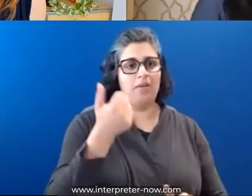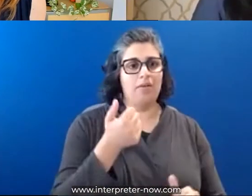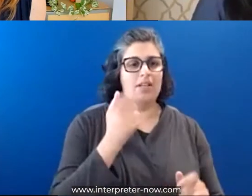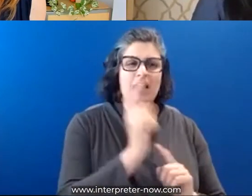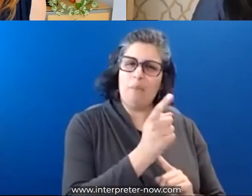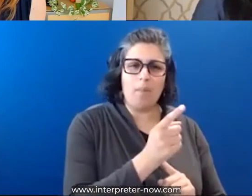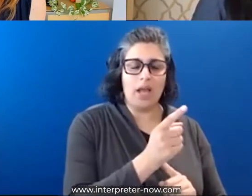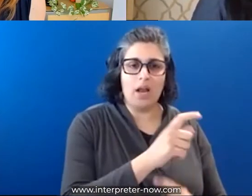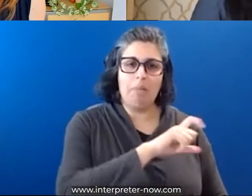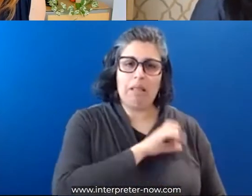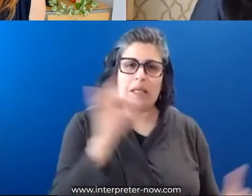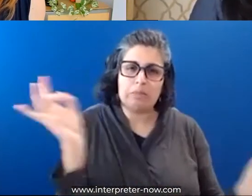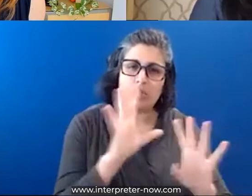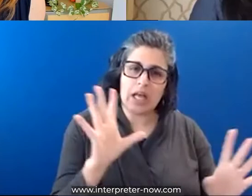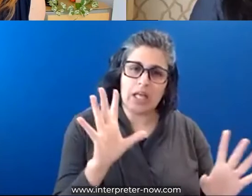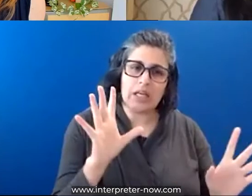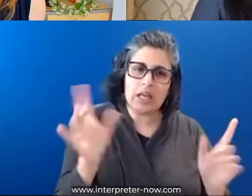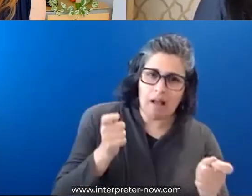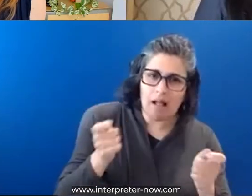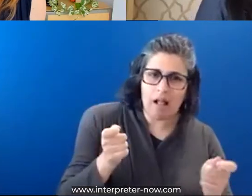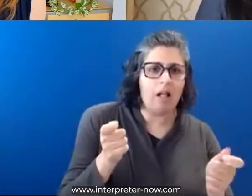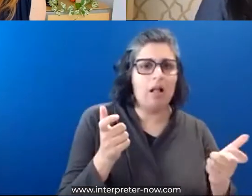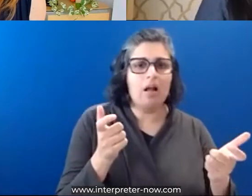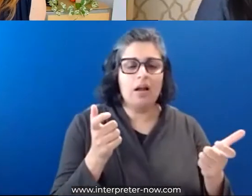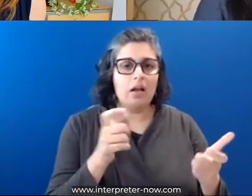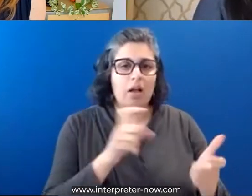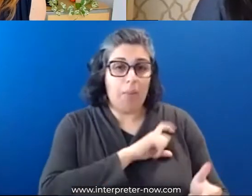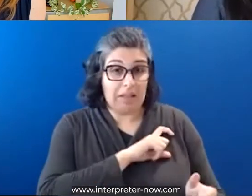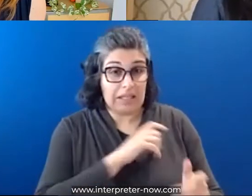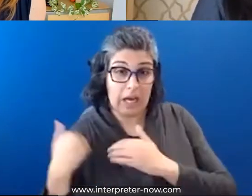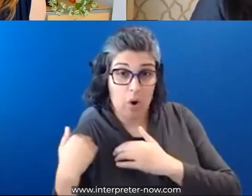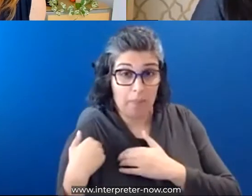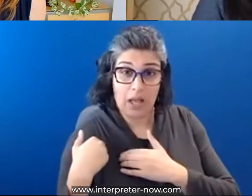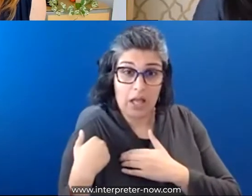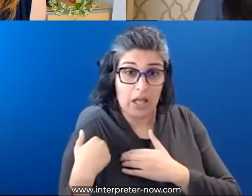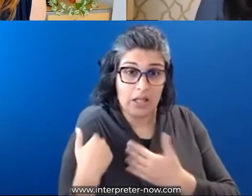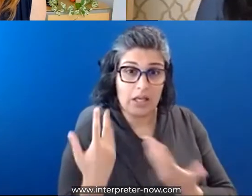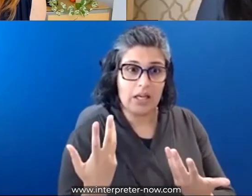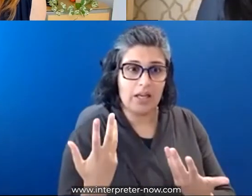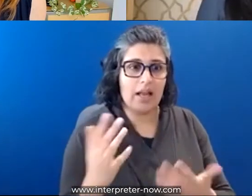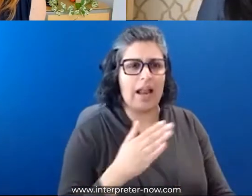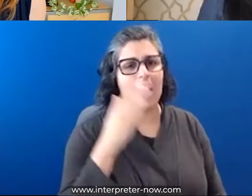brutality and police regulation and police accountability had never been a mainstream talking point.